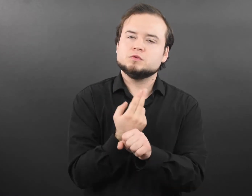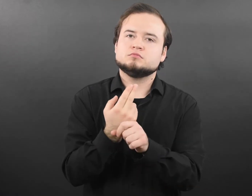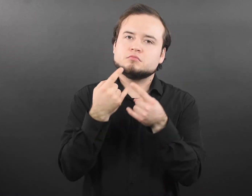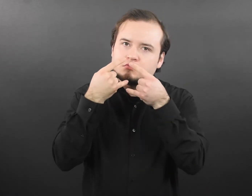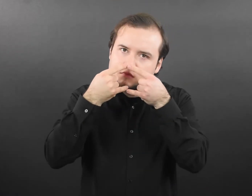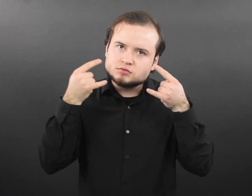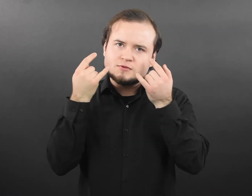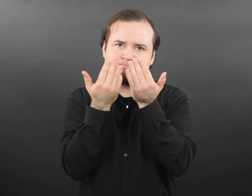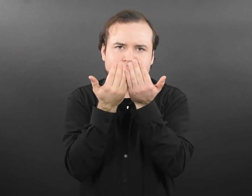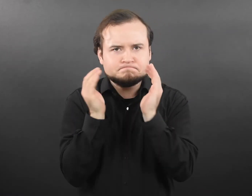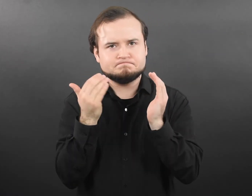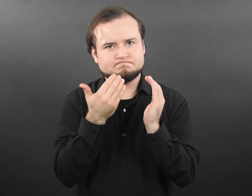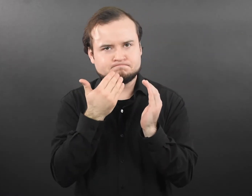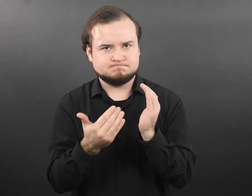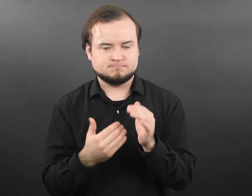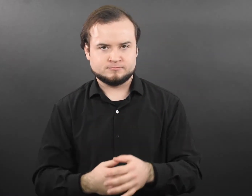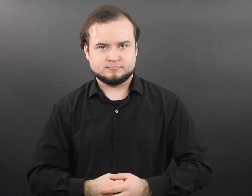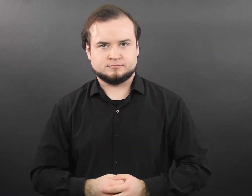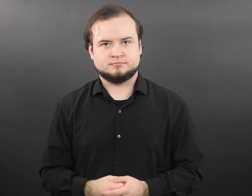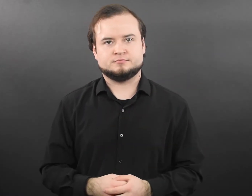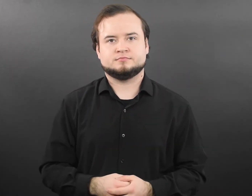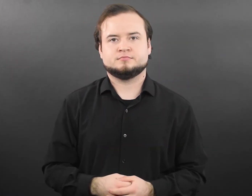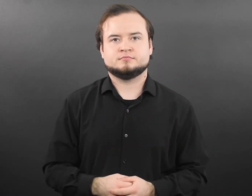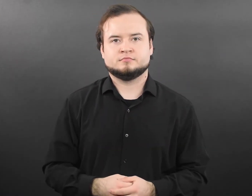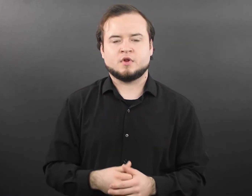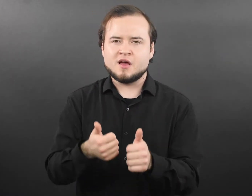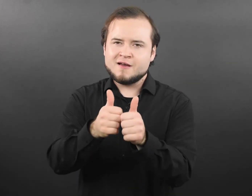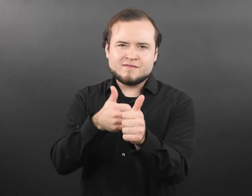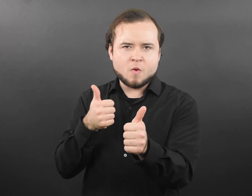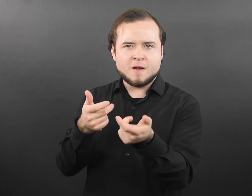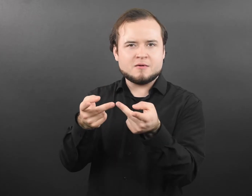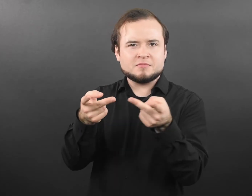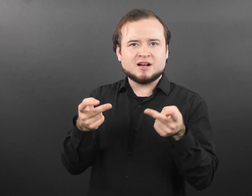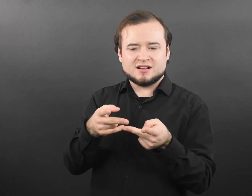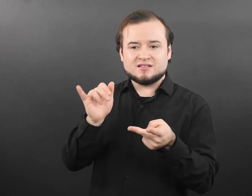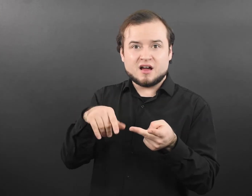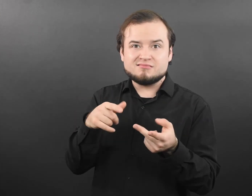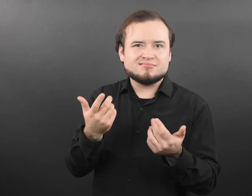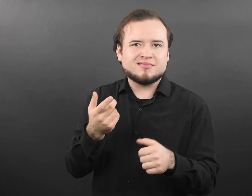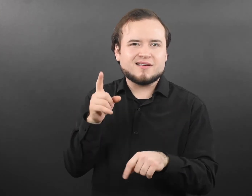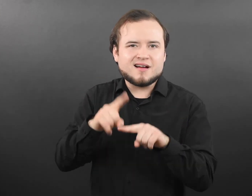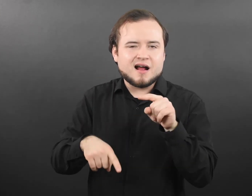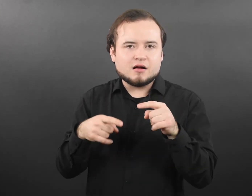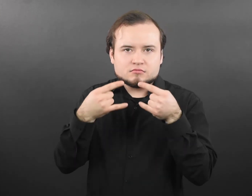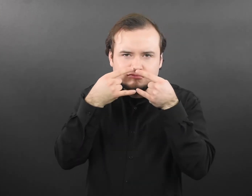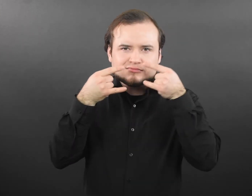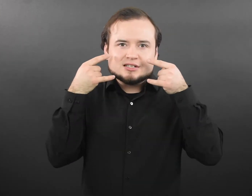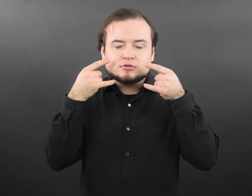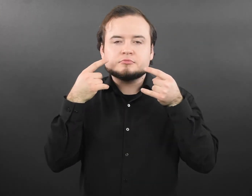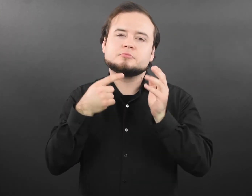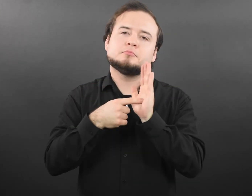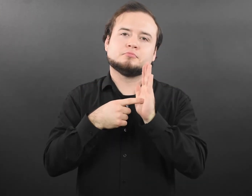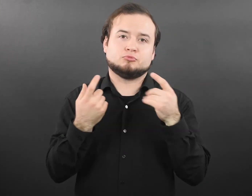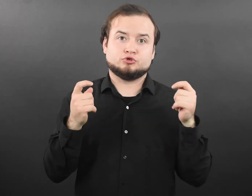o ▪ Avoid places where you cannot mask (e.g., gyms, restaurants).